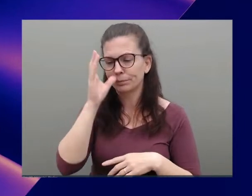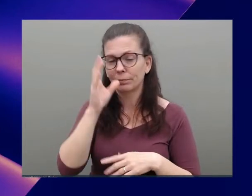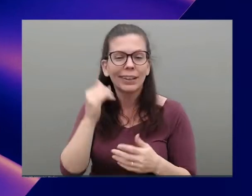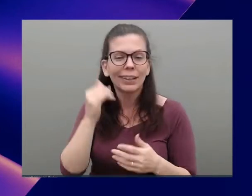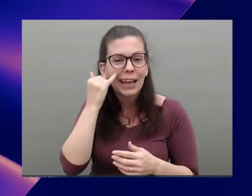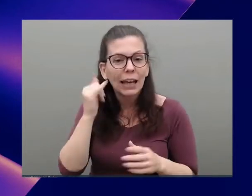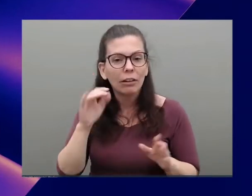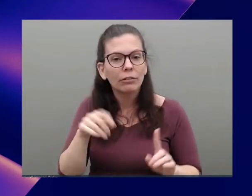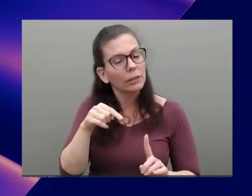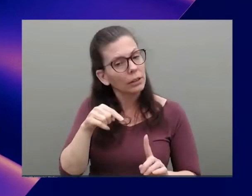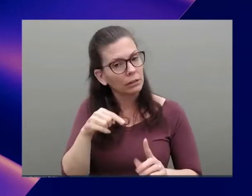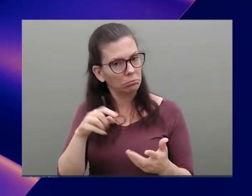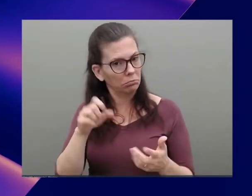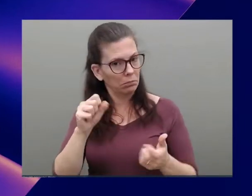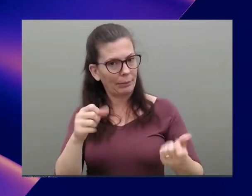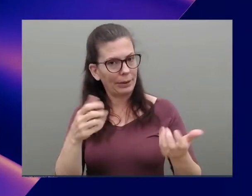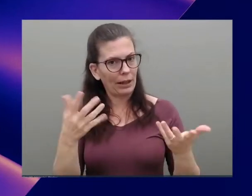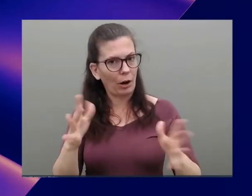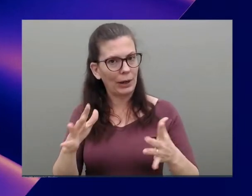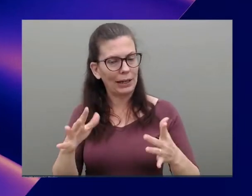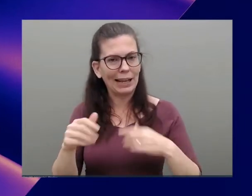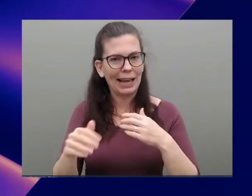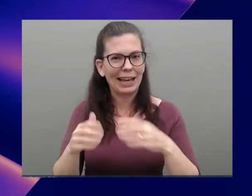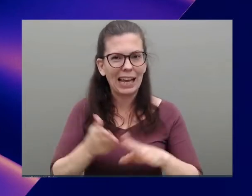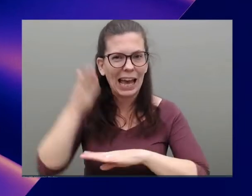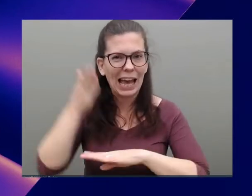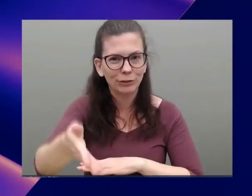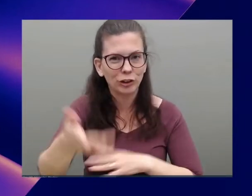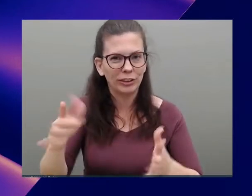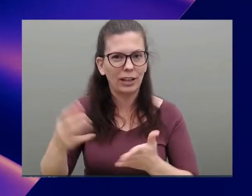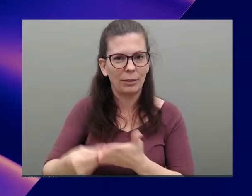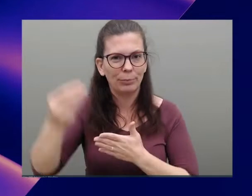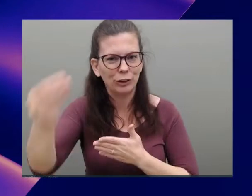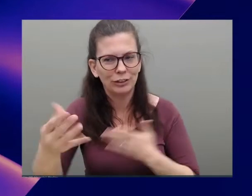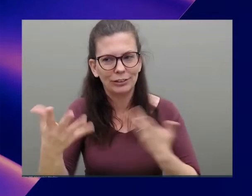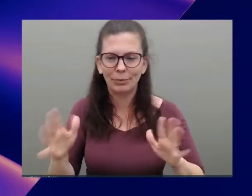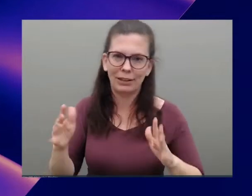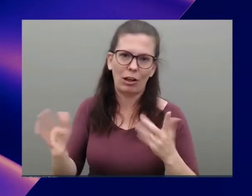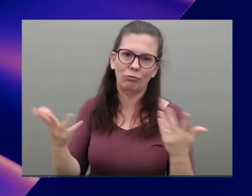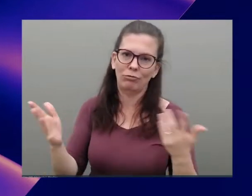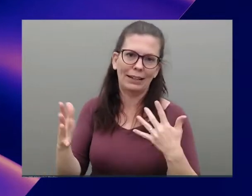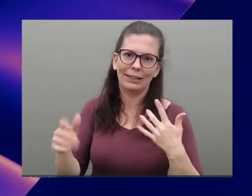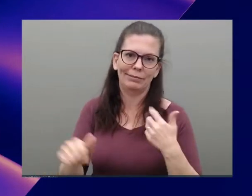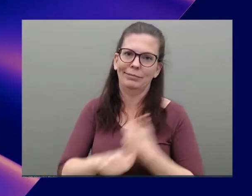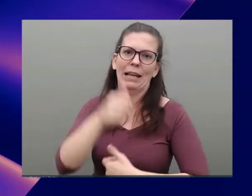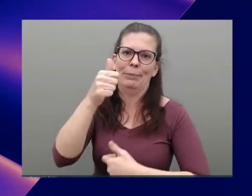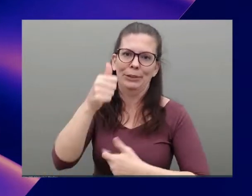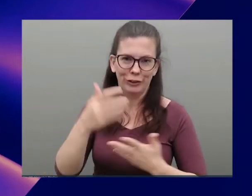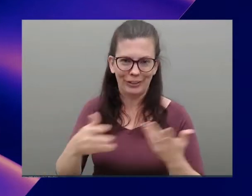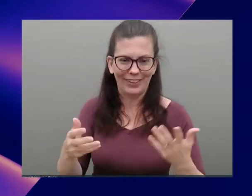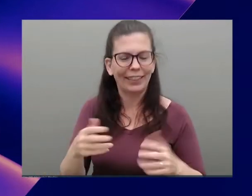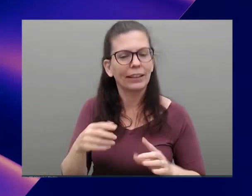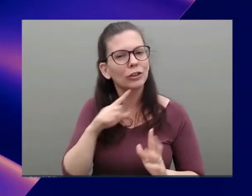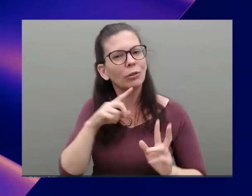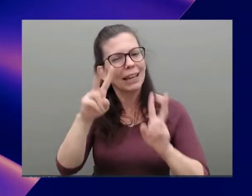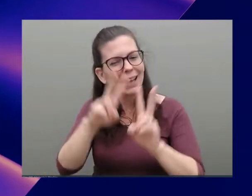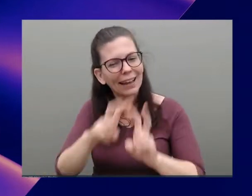the damage is already done, right? That is where you want to really unlock the value of identifying